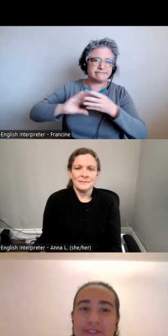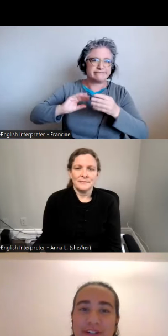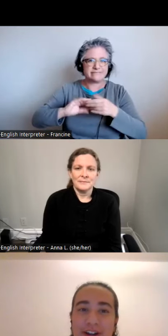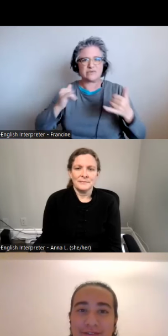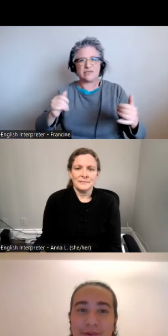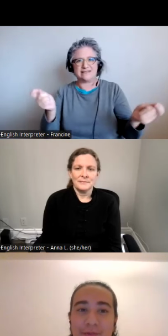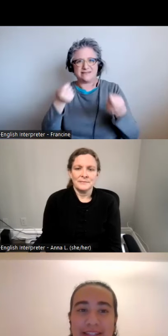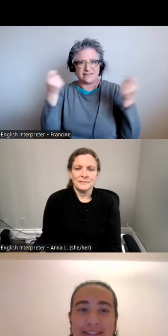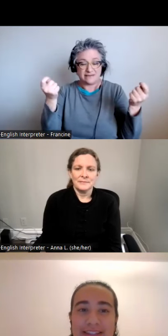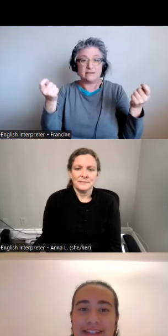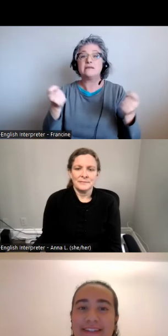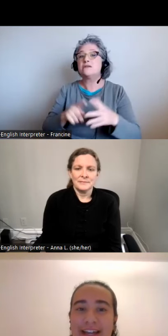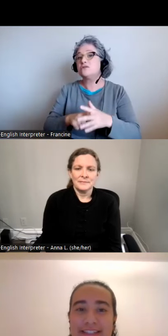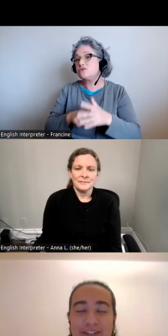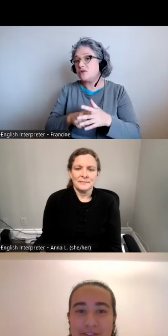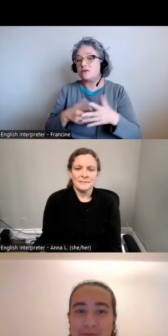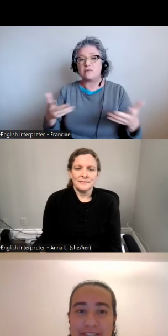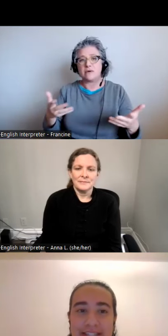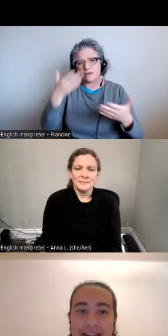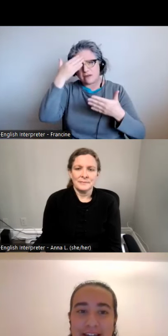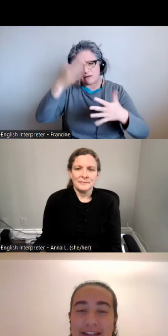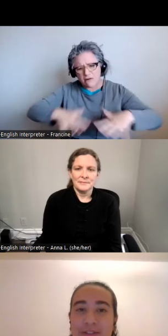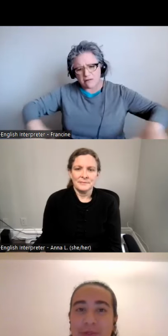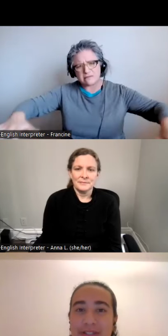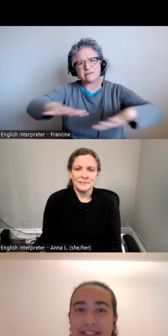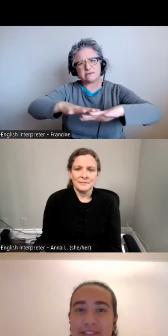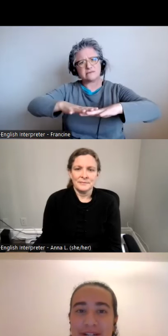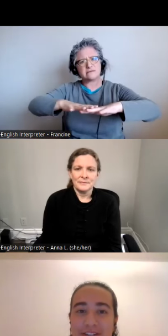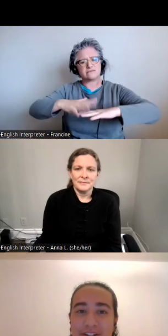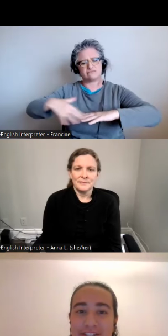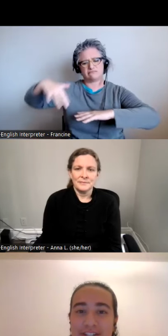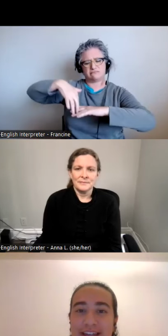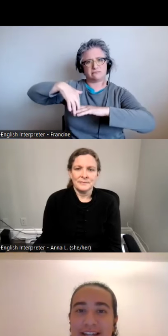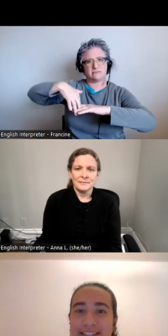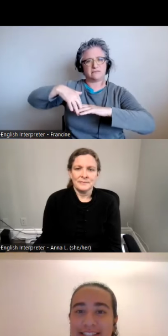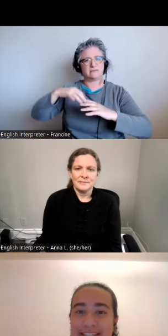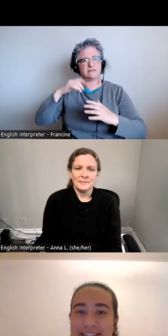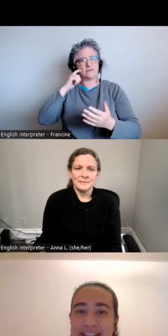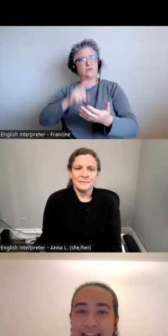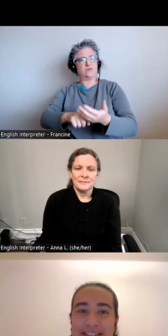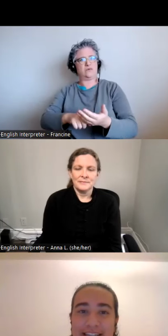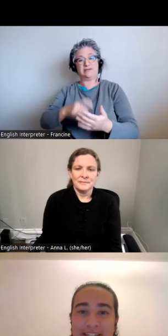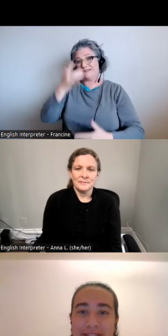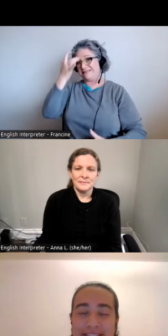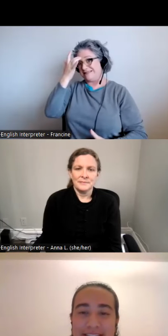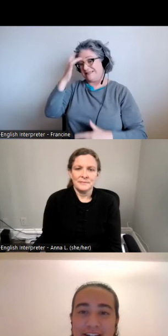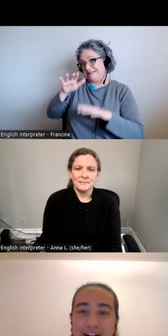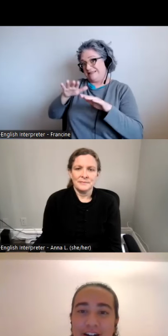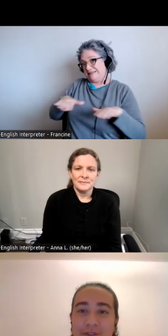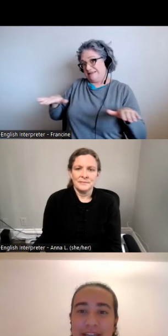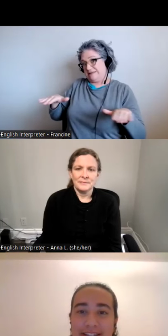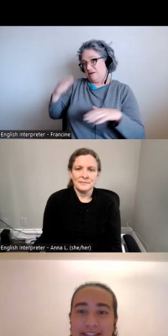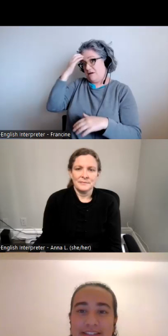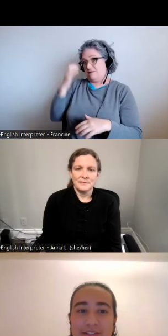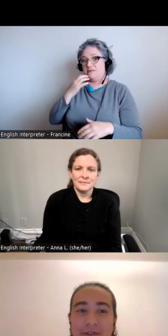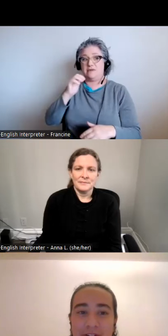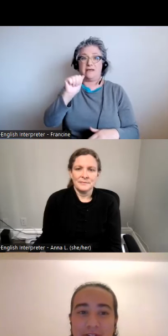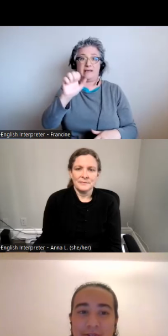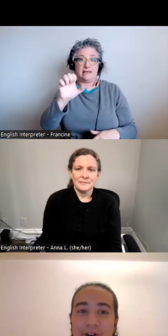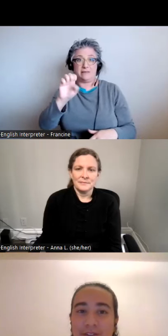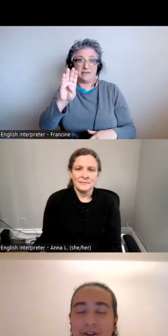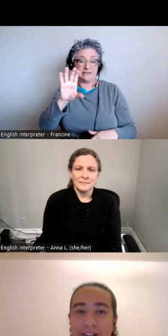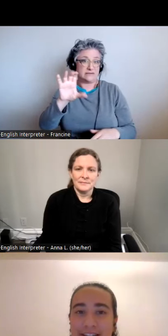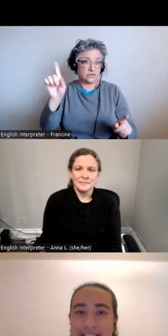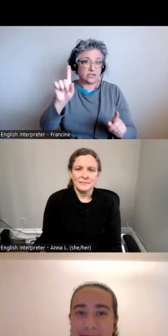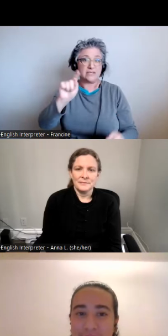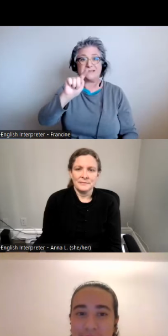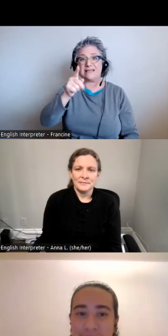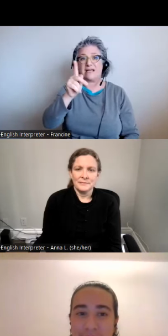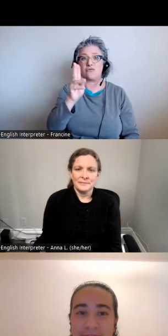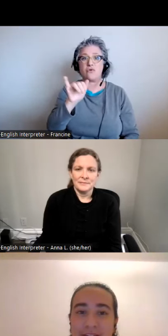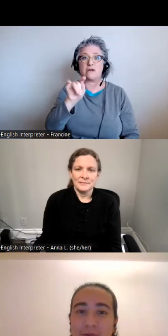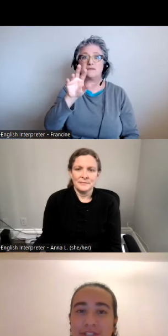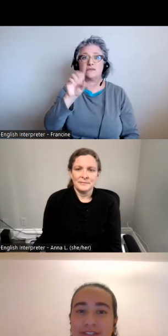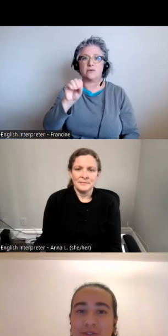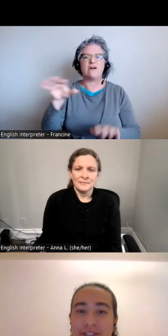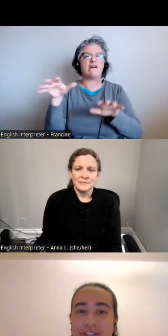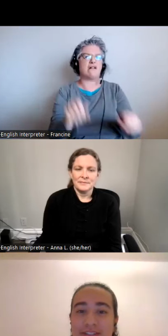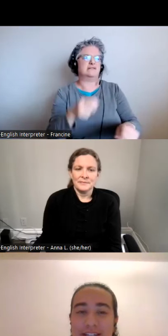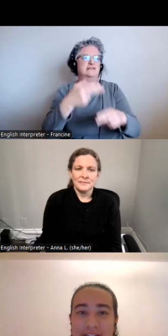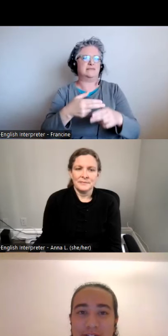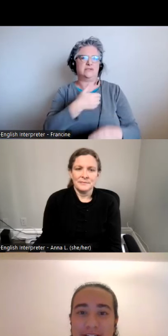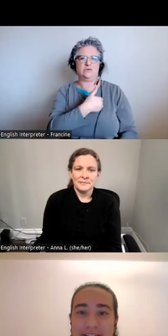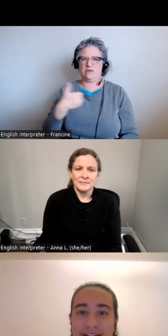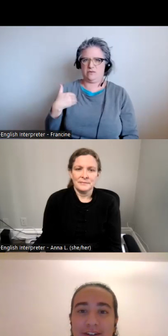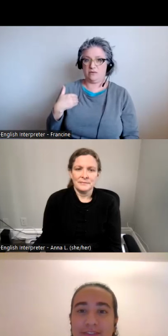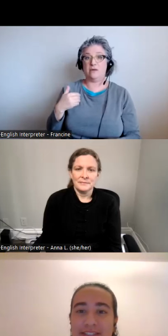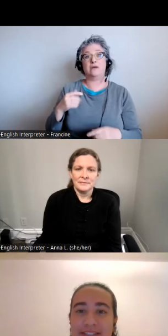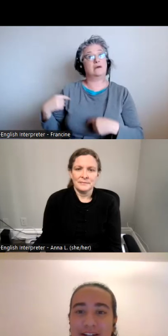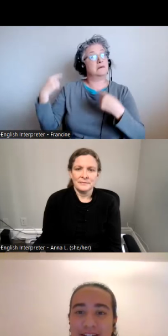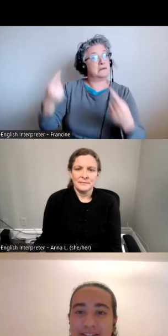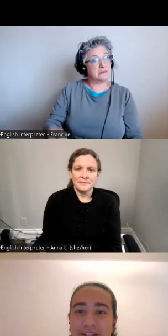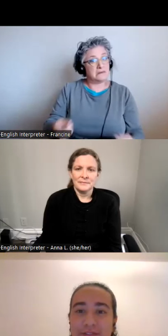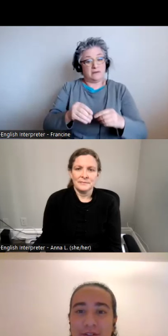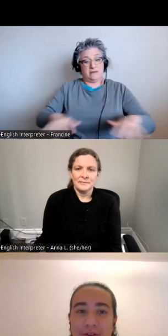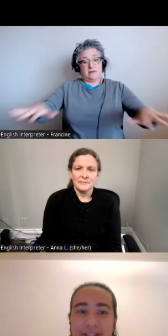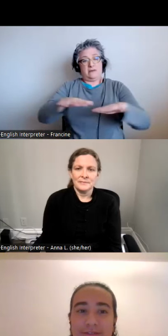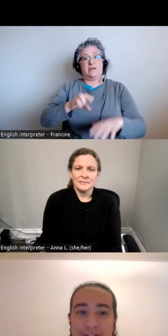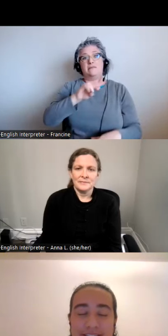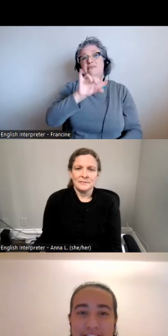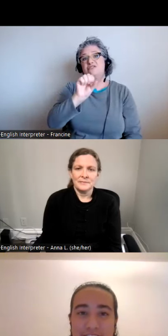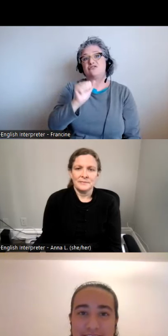My name is Sarah, and I'm a volunteer from ABC, and I am honored to be a representative to jump start today's event.